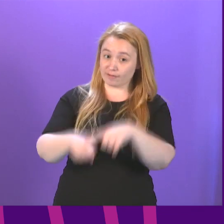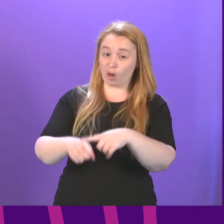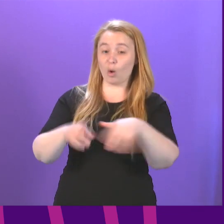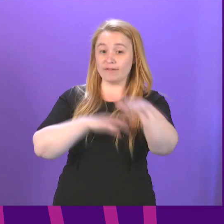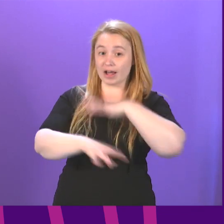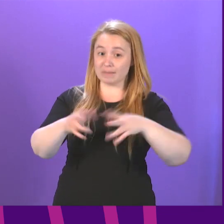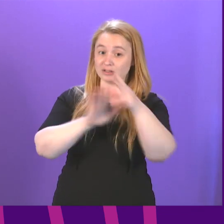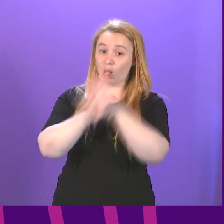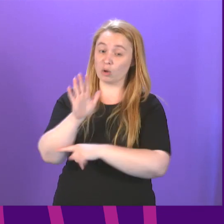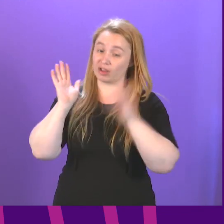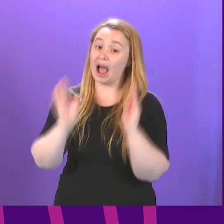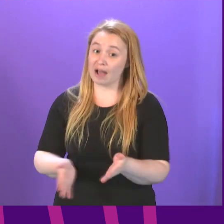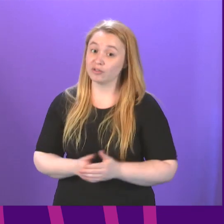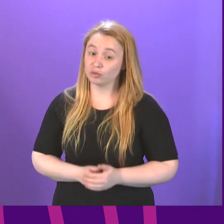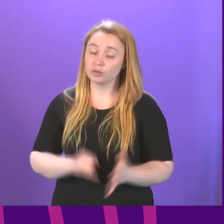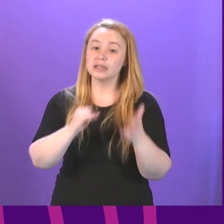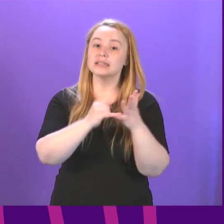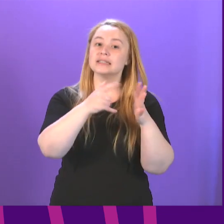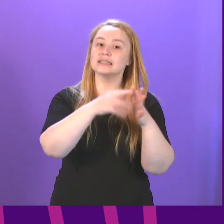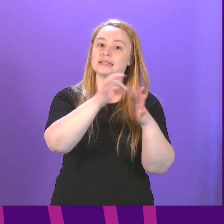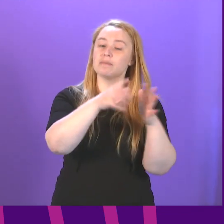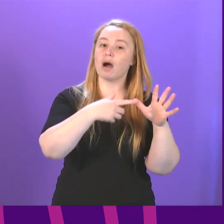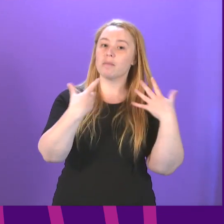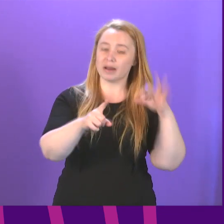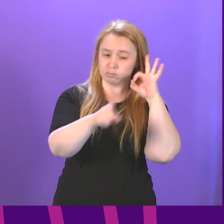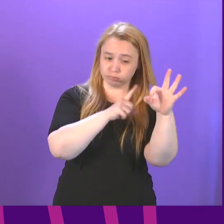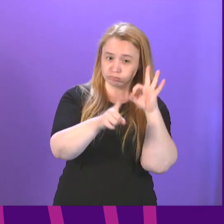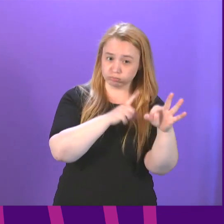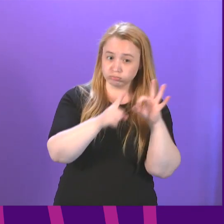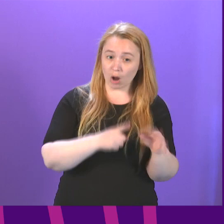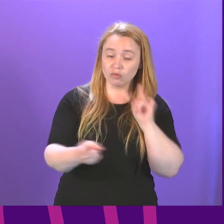SEPA has published a detailed response to all 20 recommendations made by the review,